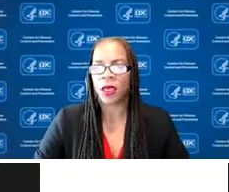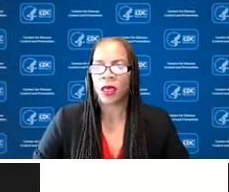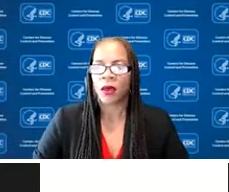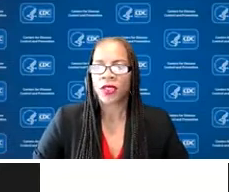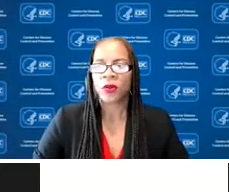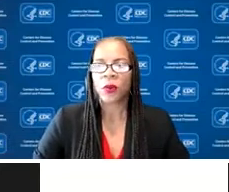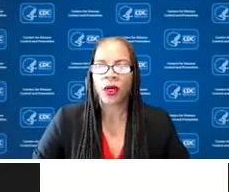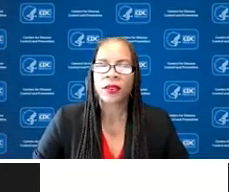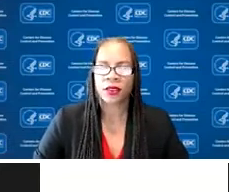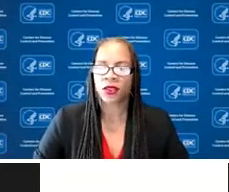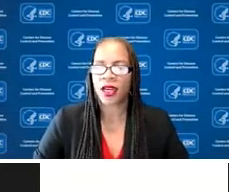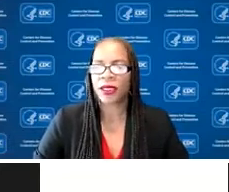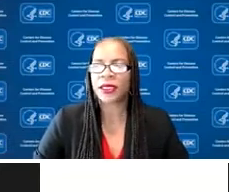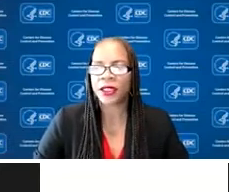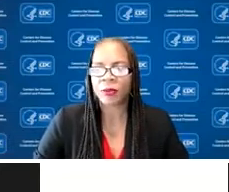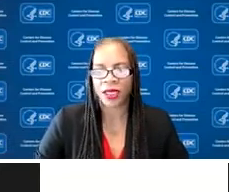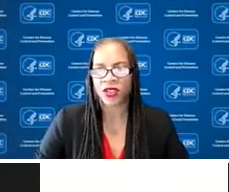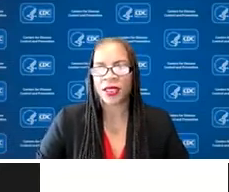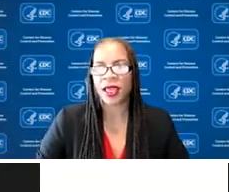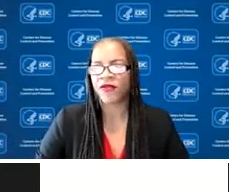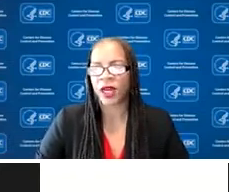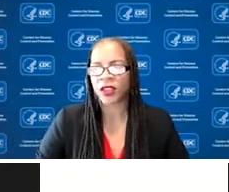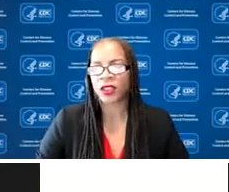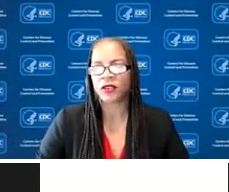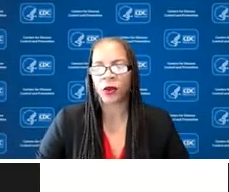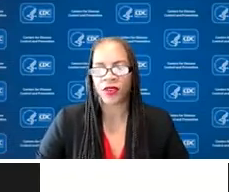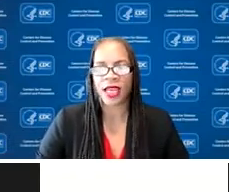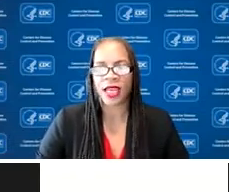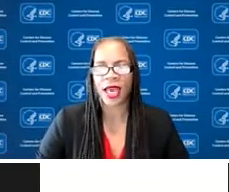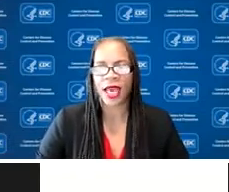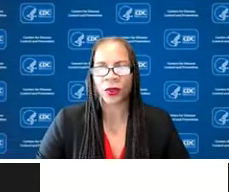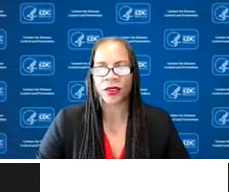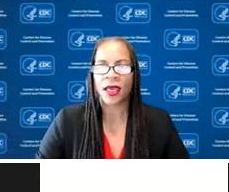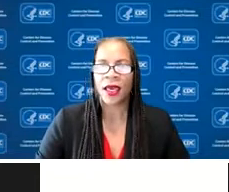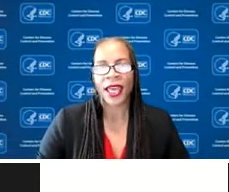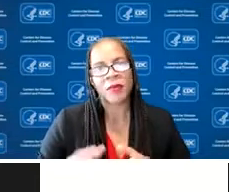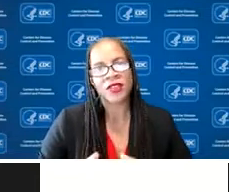was to work to describe a clear mission and functions for the task force. I mentioned